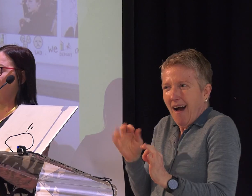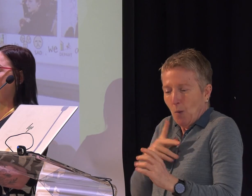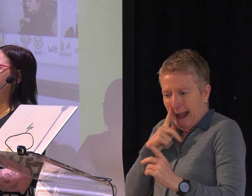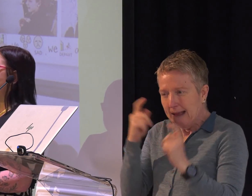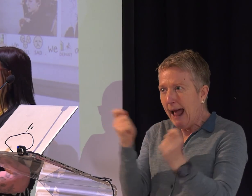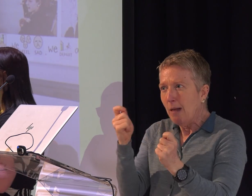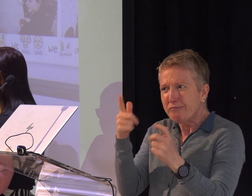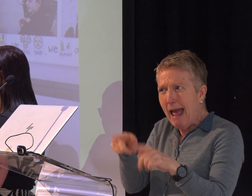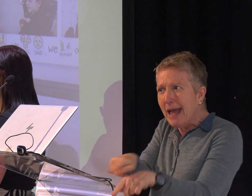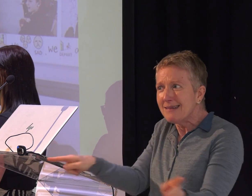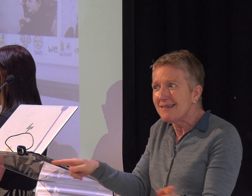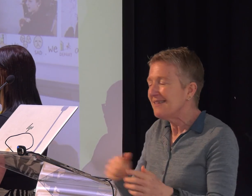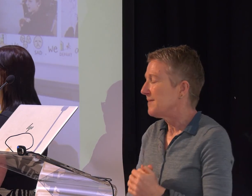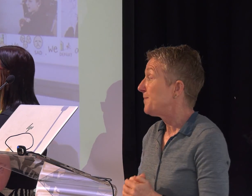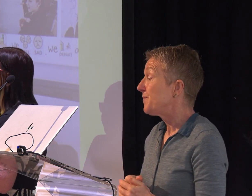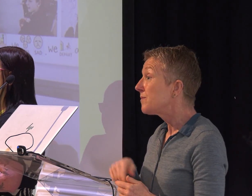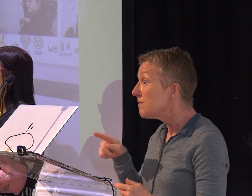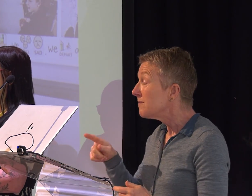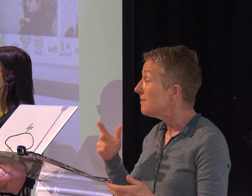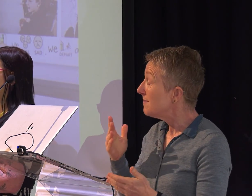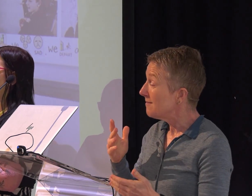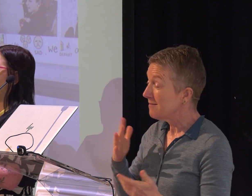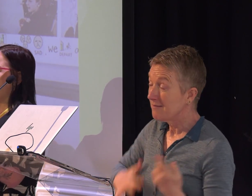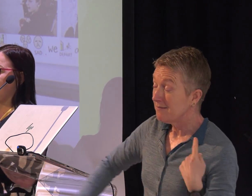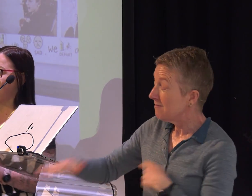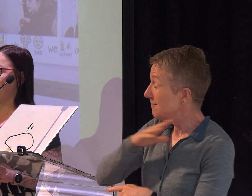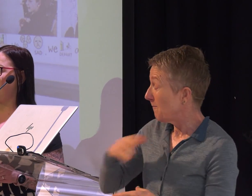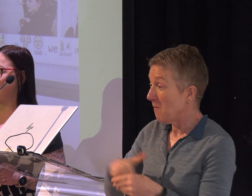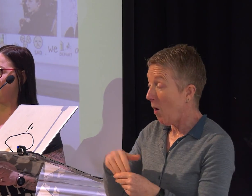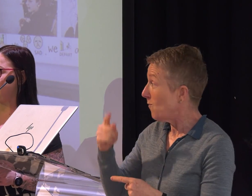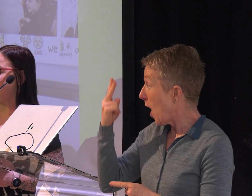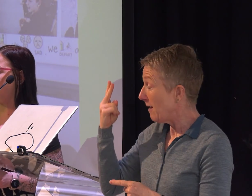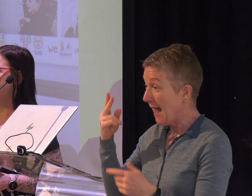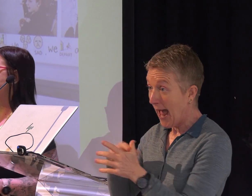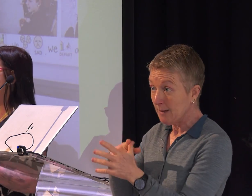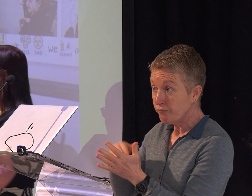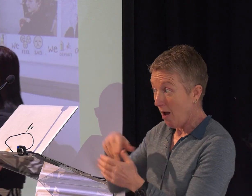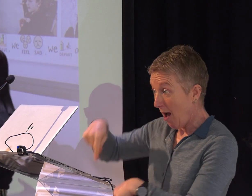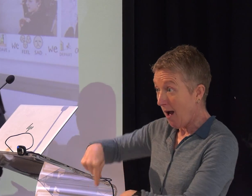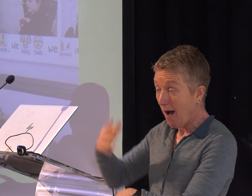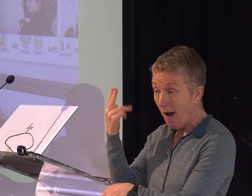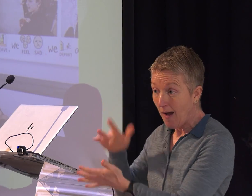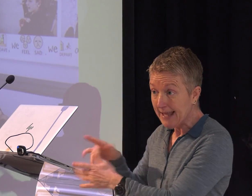Without this fantastic work from everybody involved, right from the Attenborough Arts Centre to our staff team,